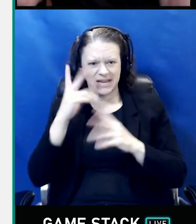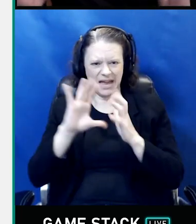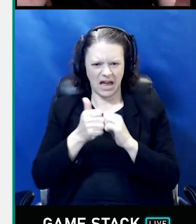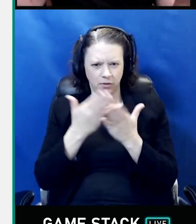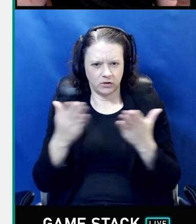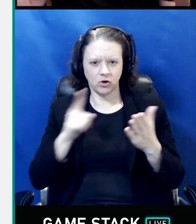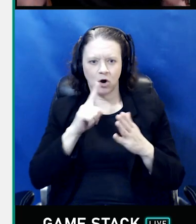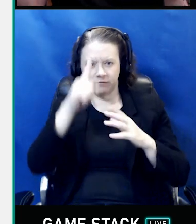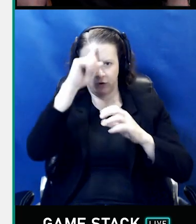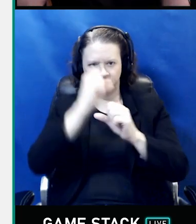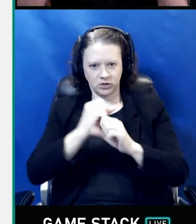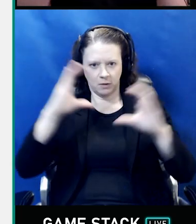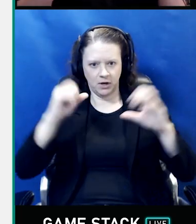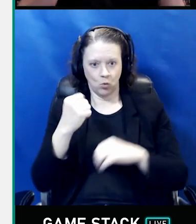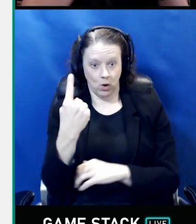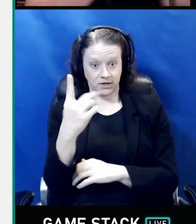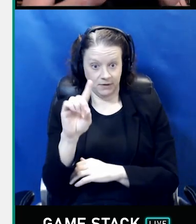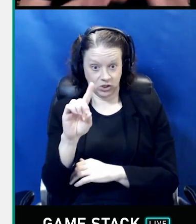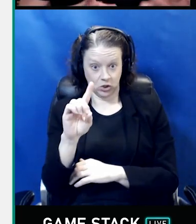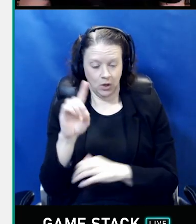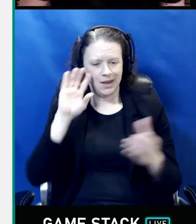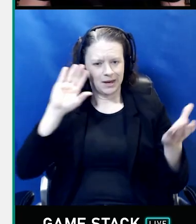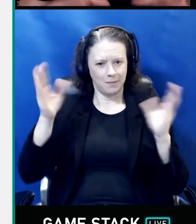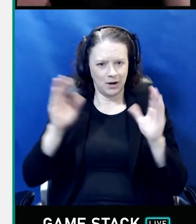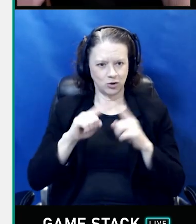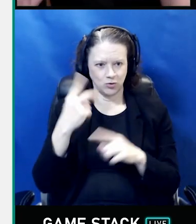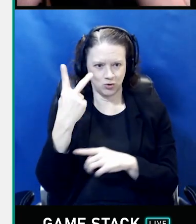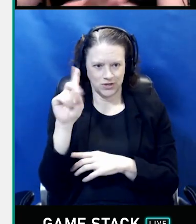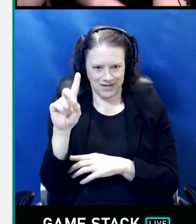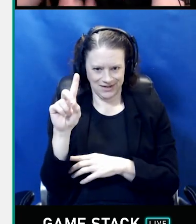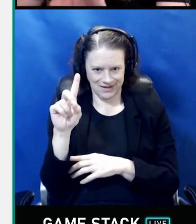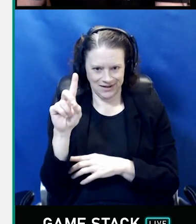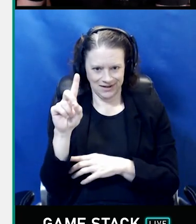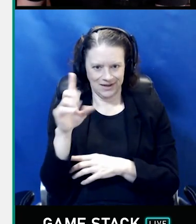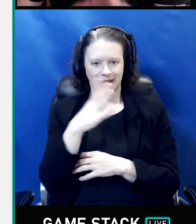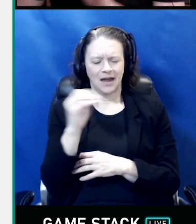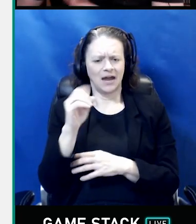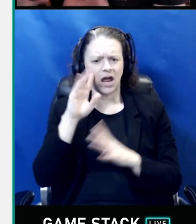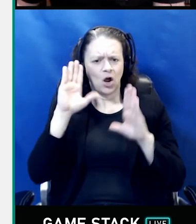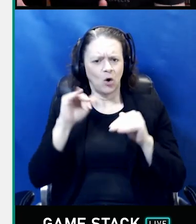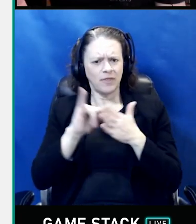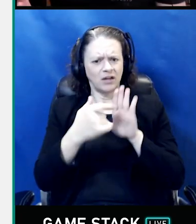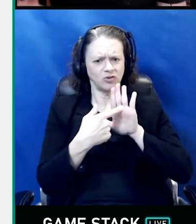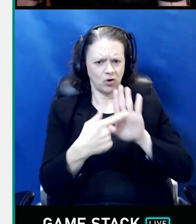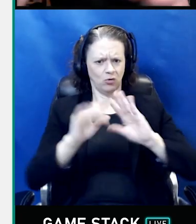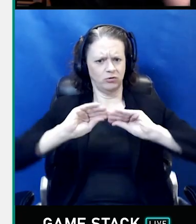you visualize them in 2D. And what I hope that this conveys is how important it is to twist things around in your mind so